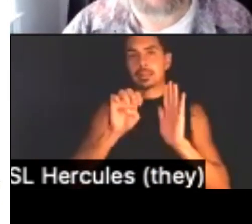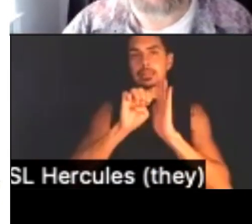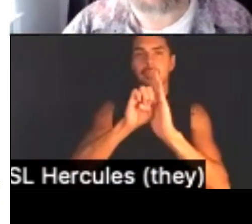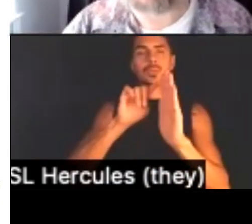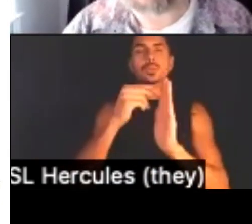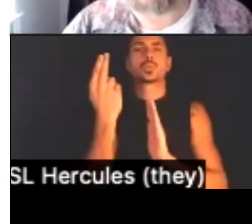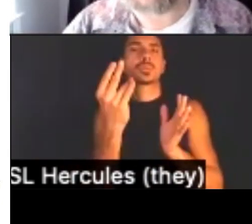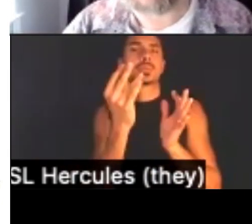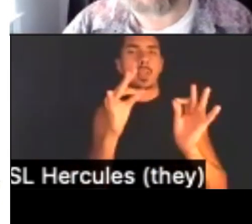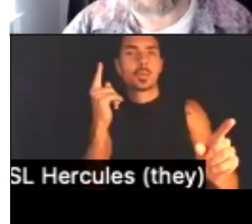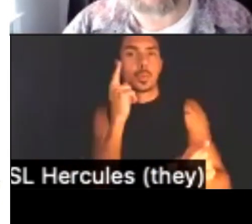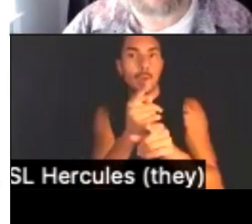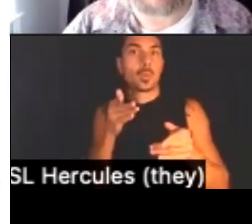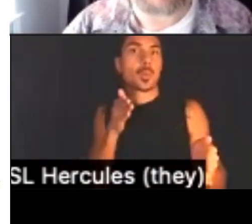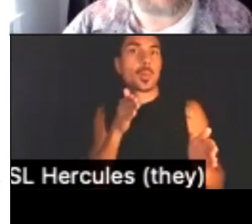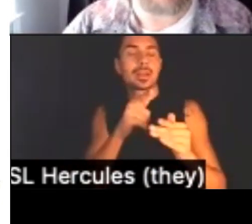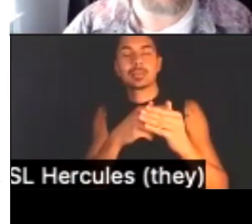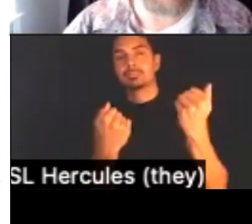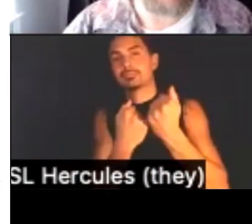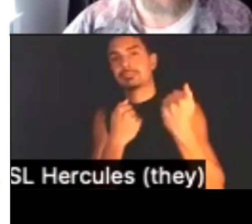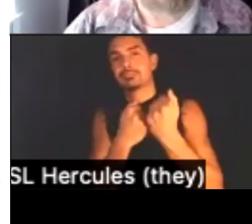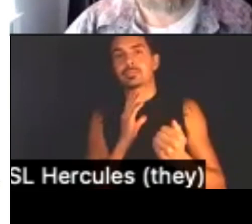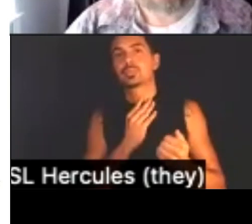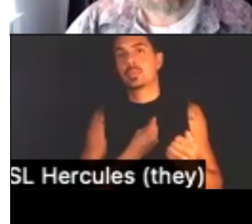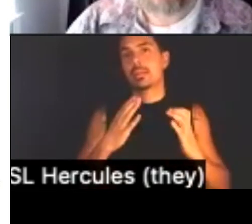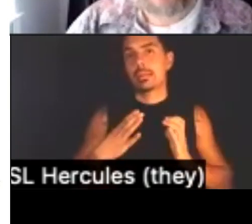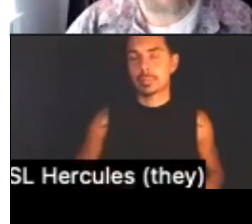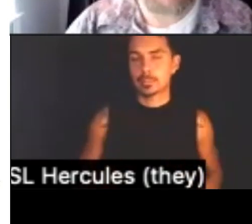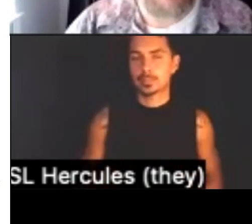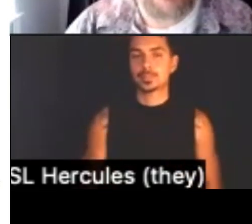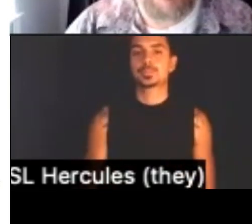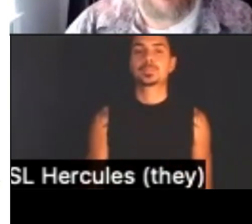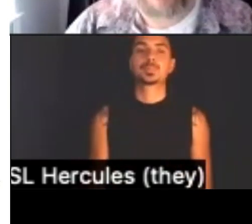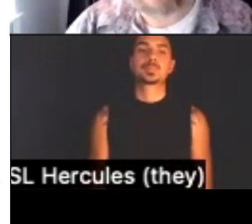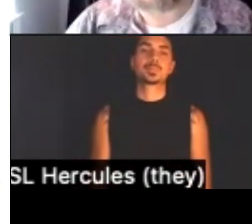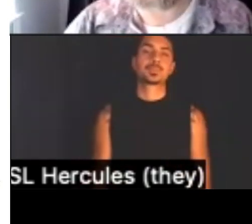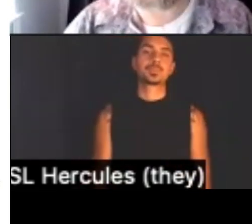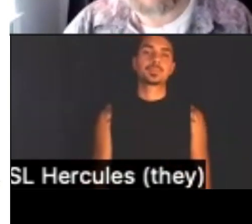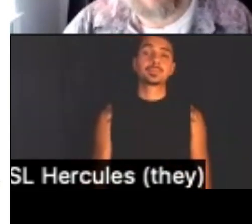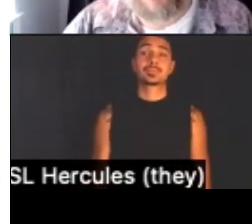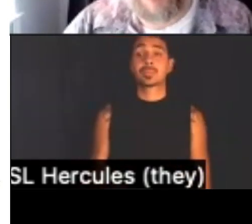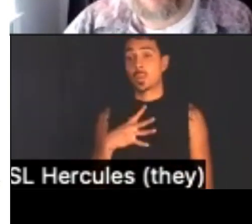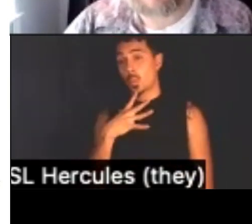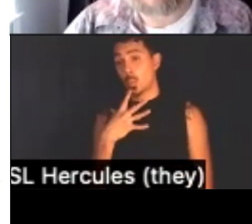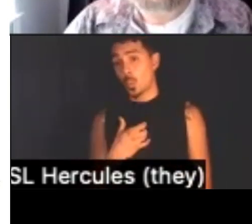in terms of supporting their trans clients. And the older model that continues to get upgraded